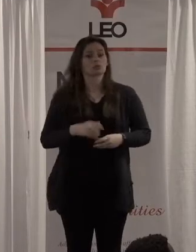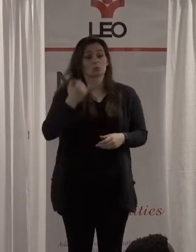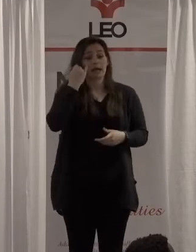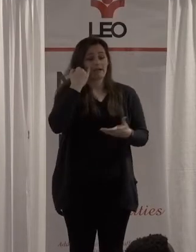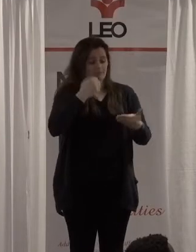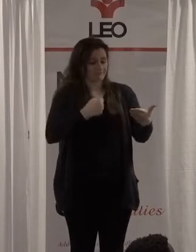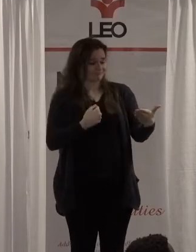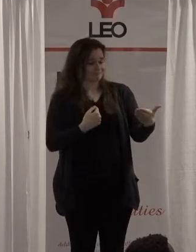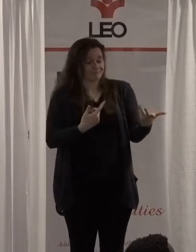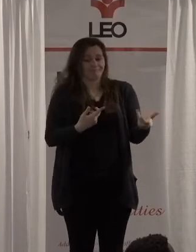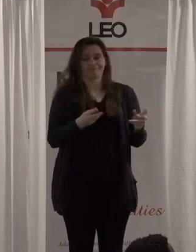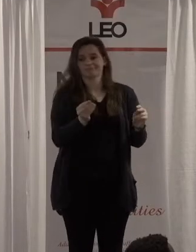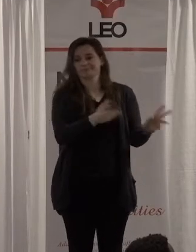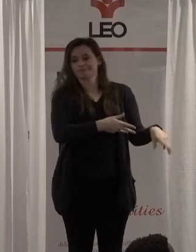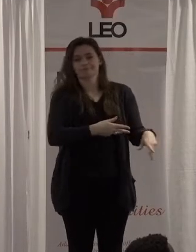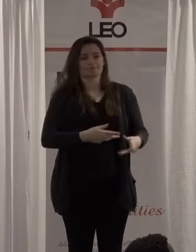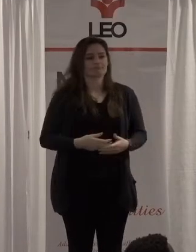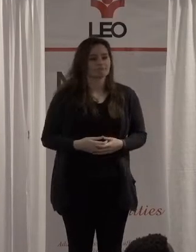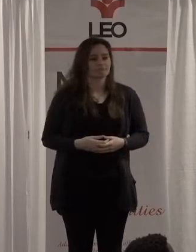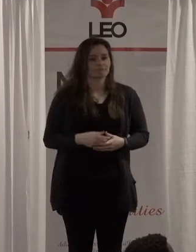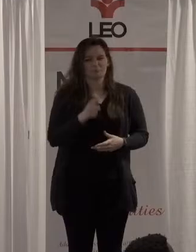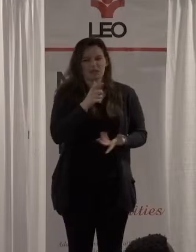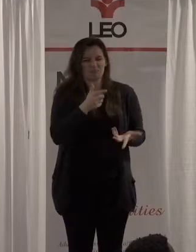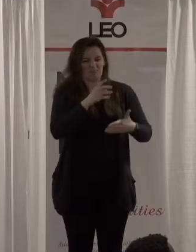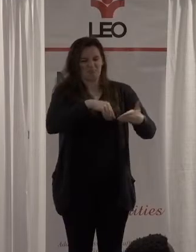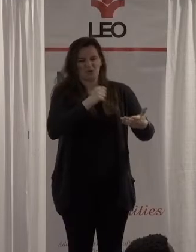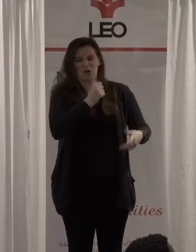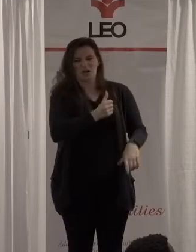NO ONE KNOWS WHAT SYSTEMS NEED TO BE CORRECTED.